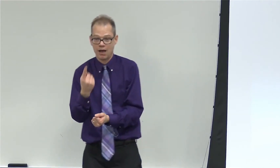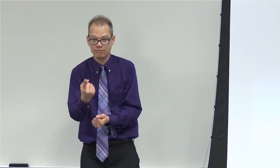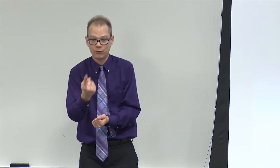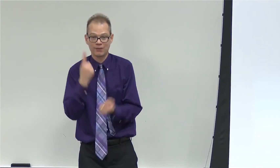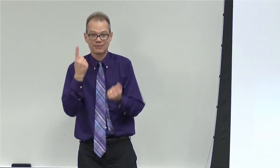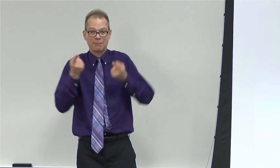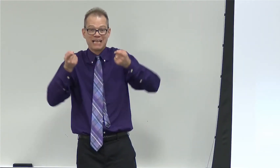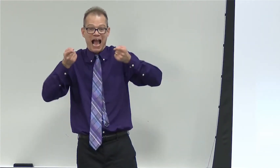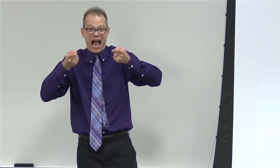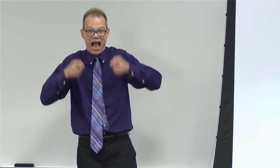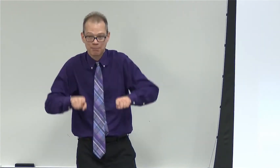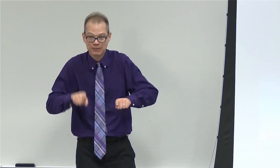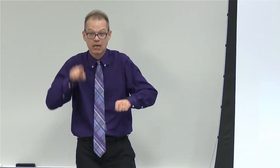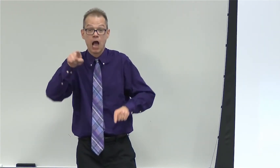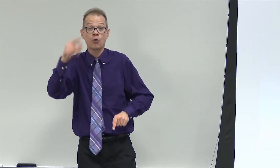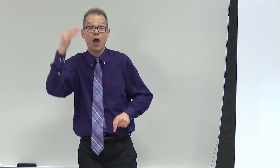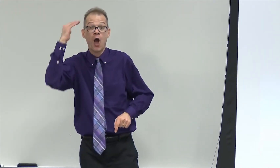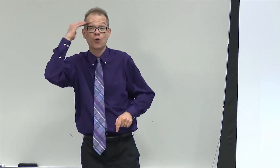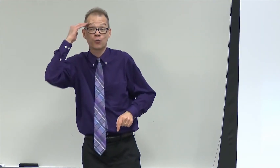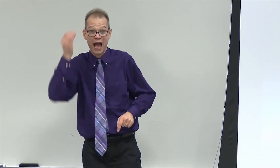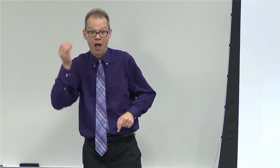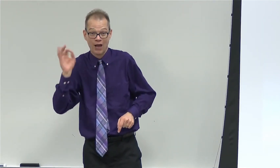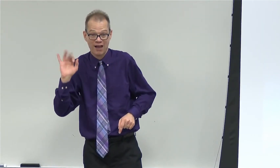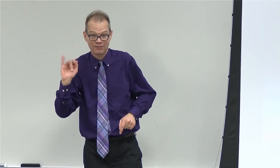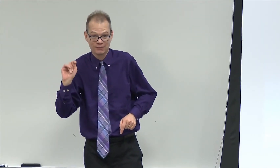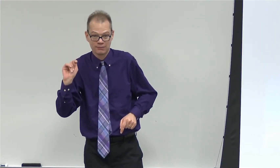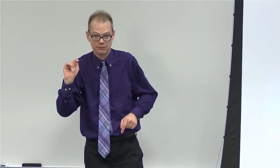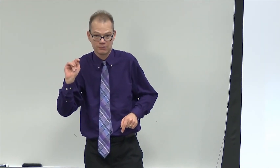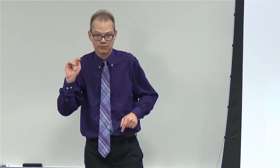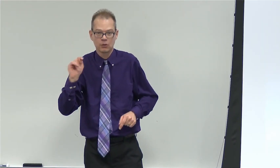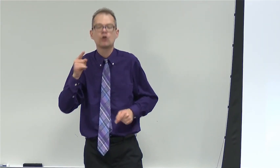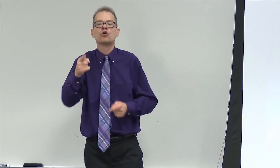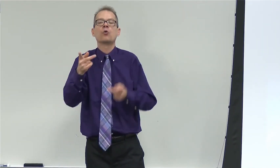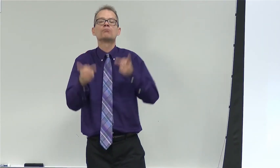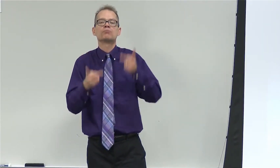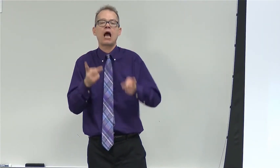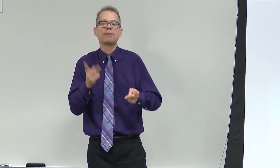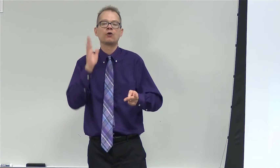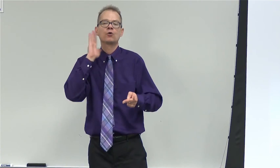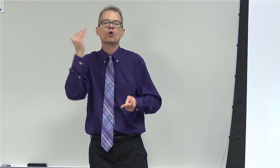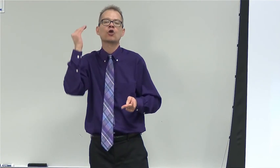something happening like that, it makes you aware of it. And that means that you'll probably know